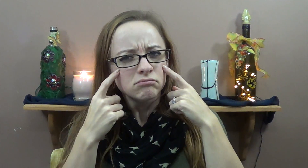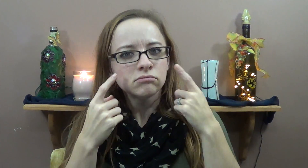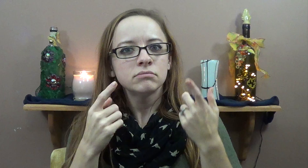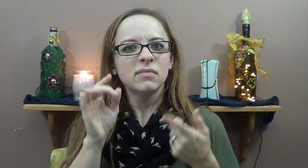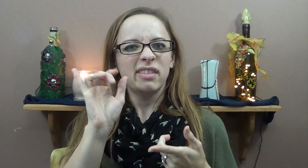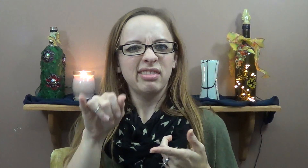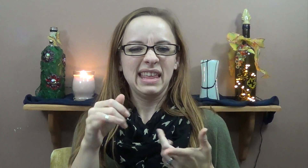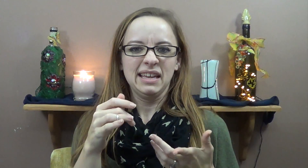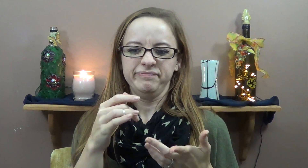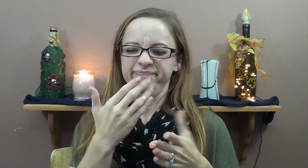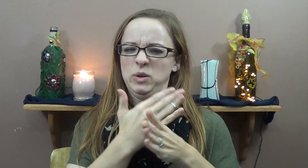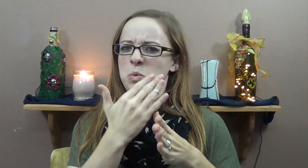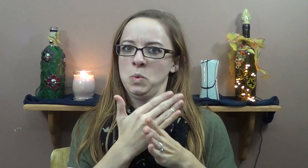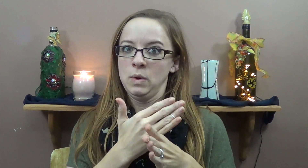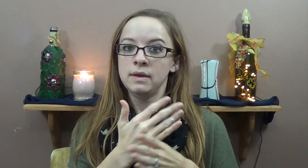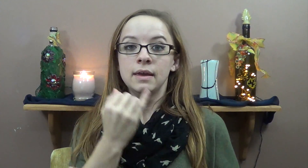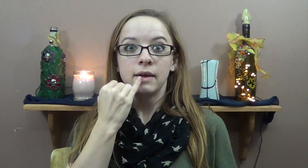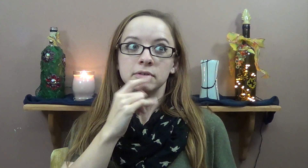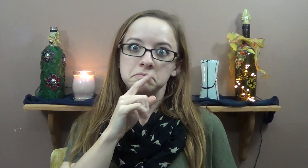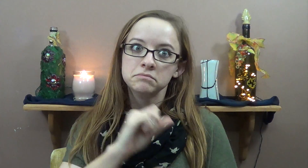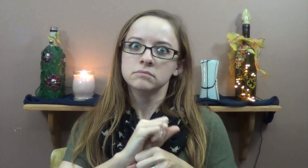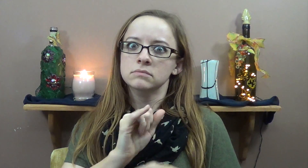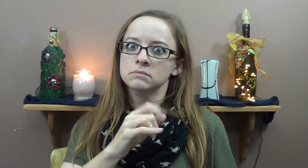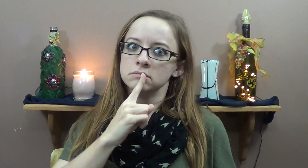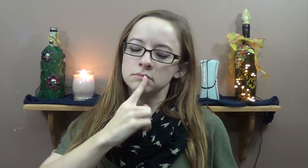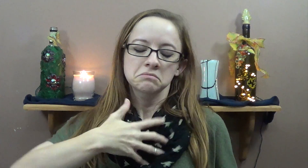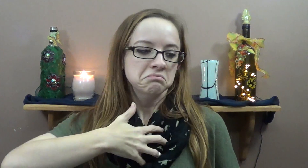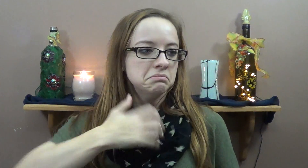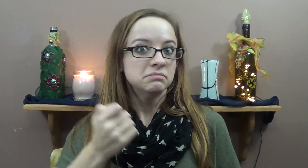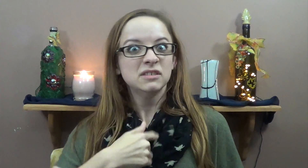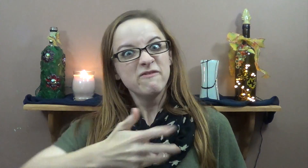You can see that in my face. I just look annoyed. You kow it's a very